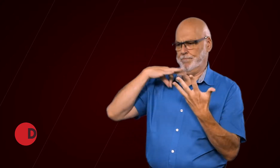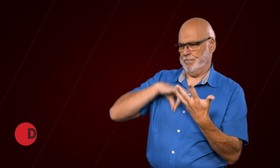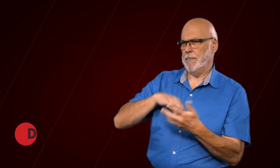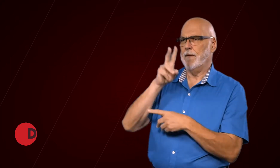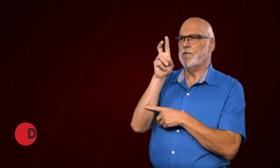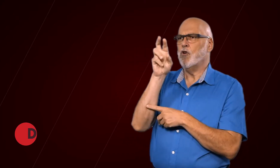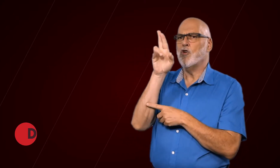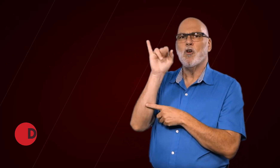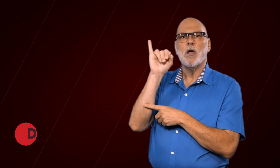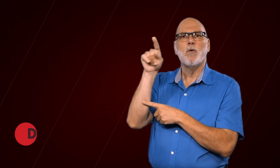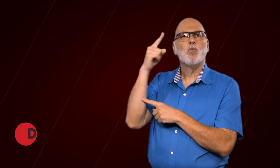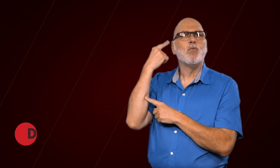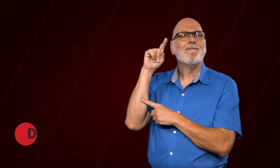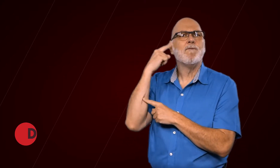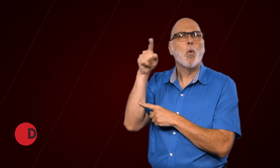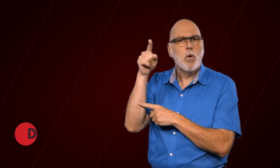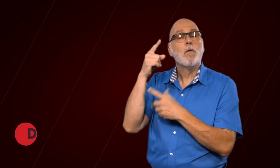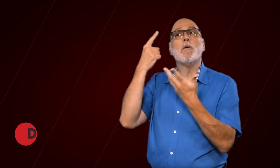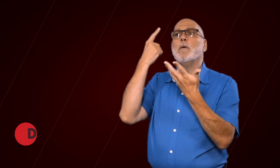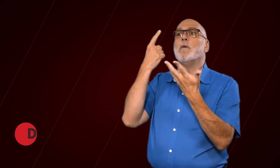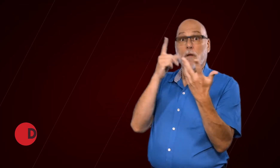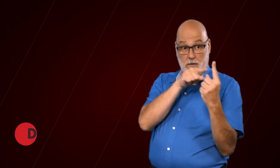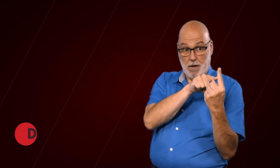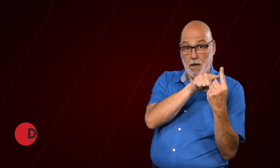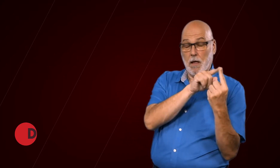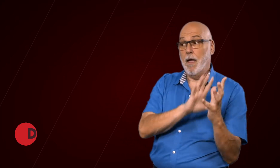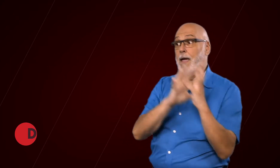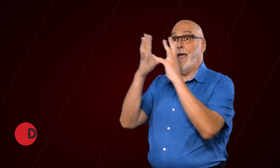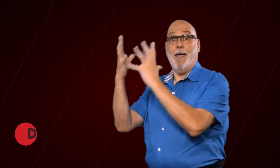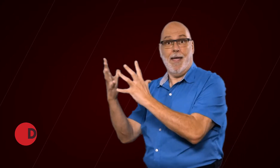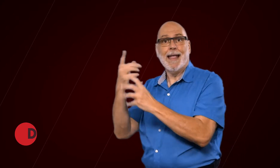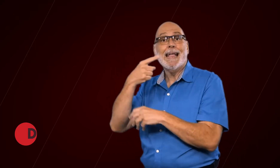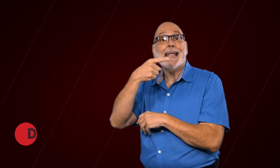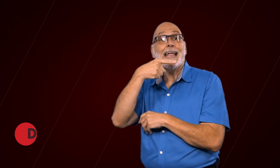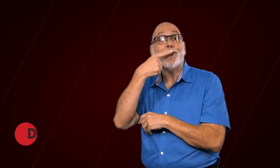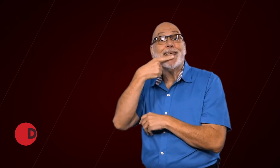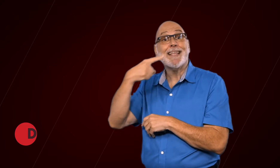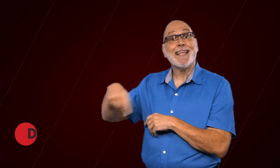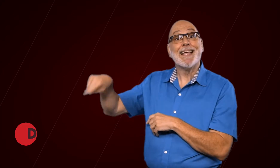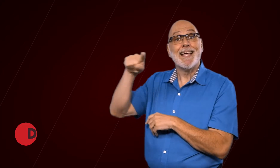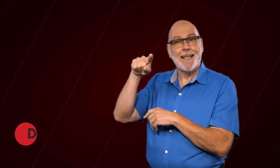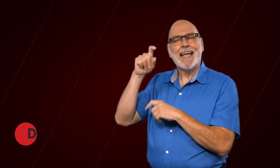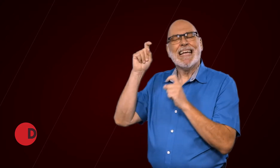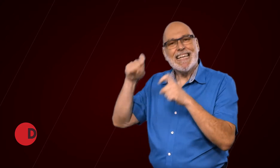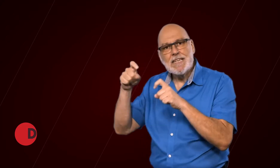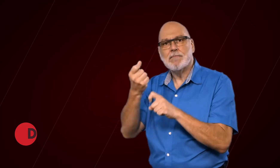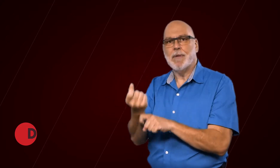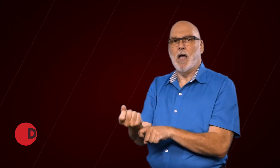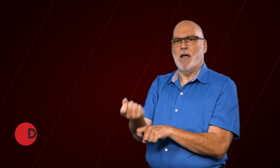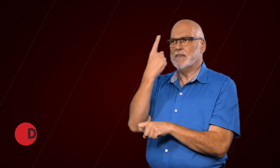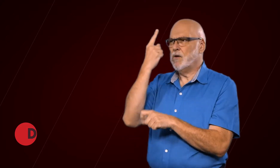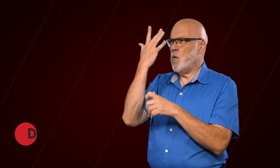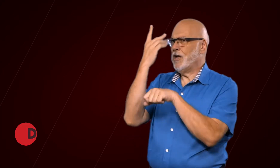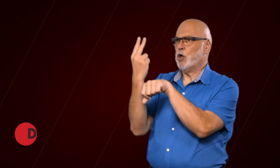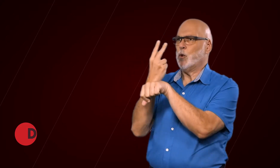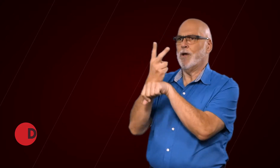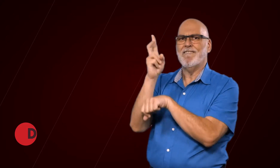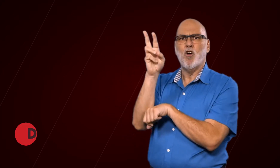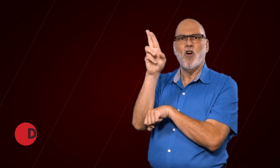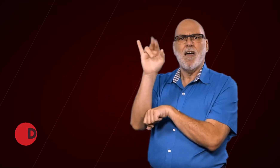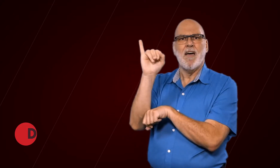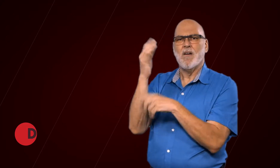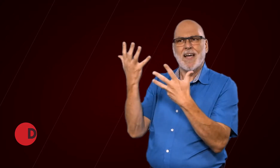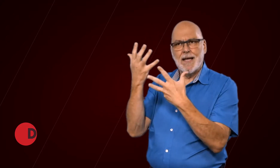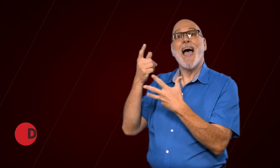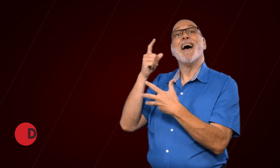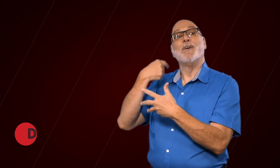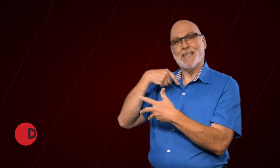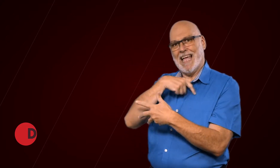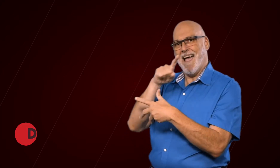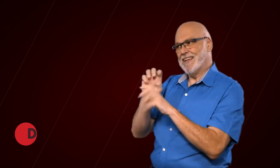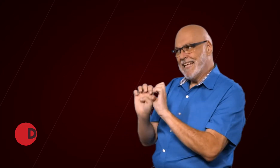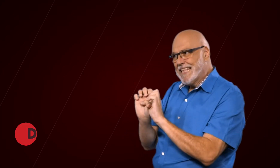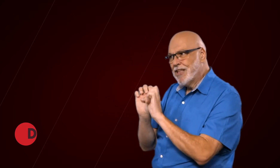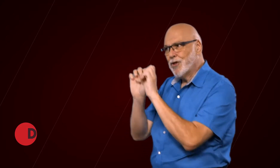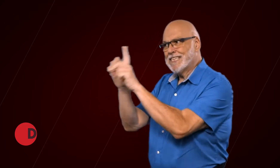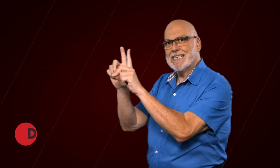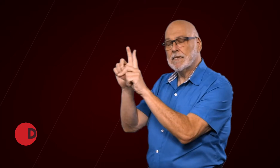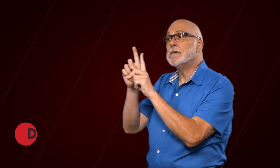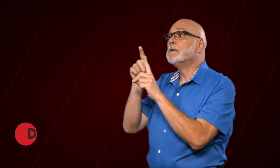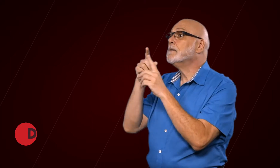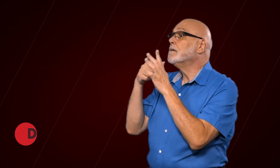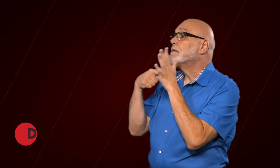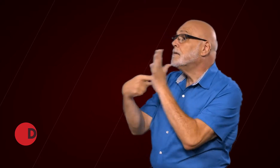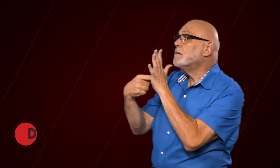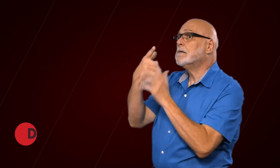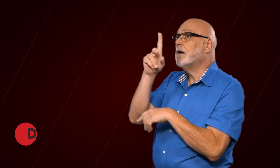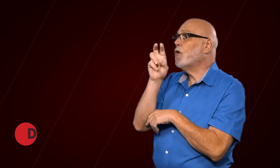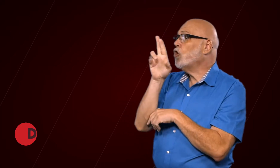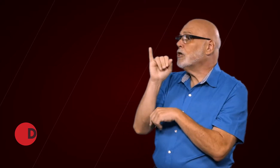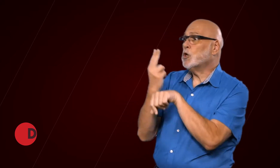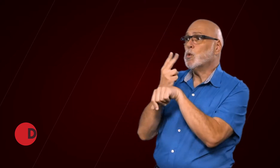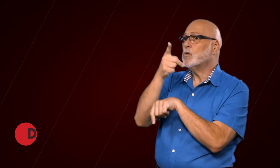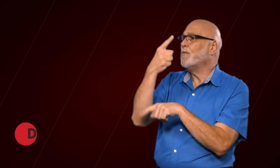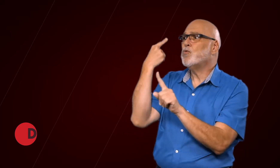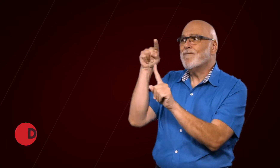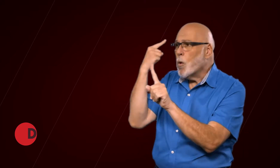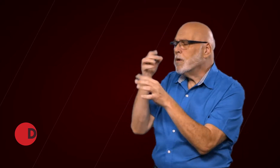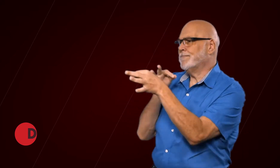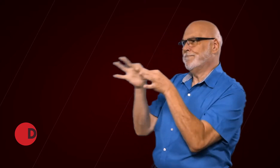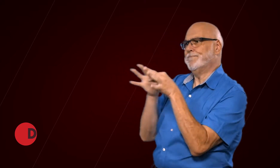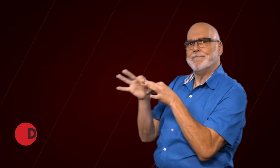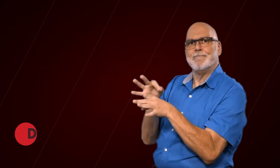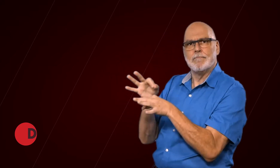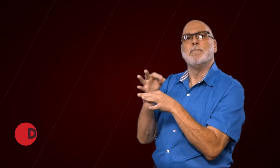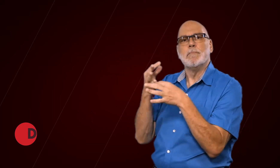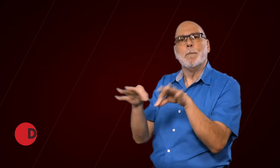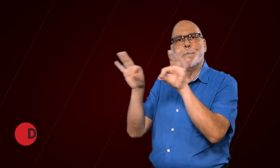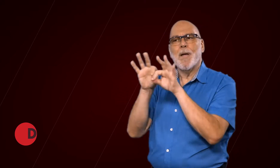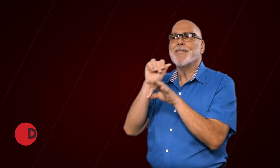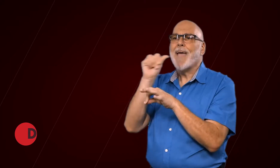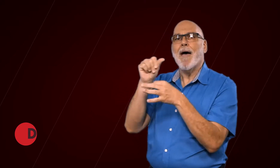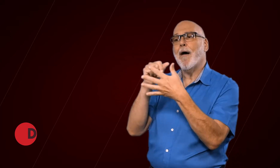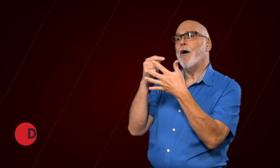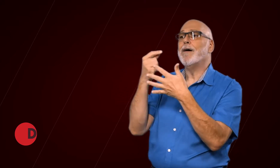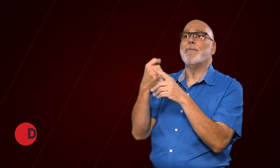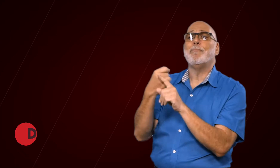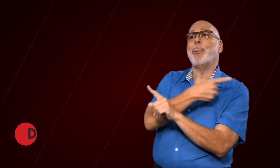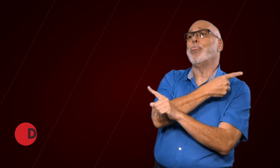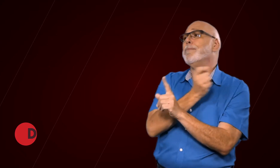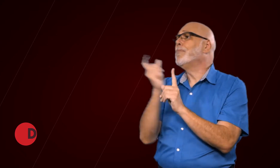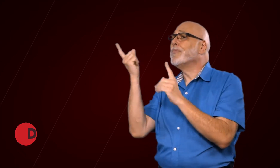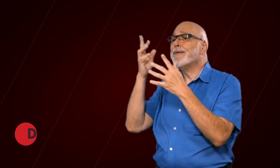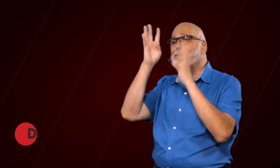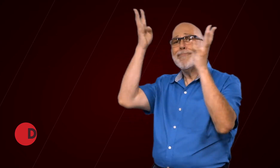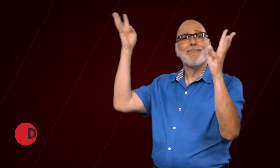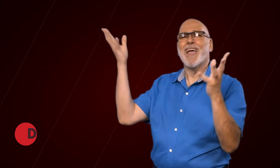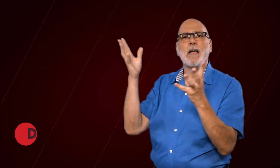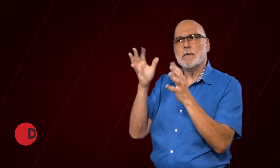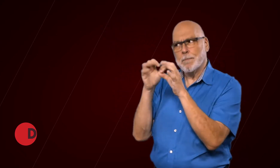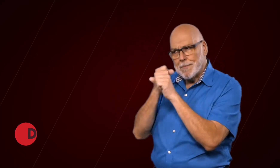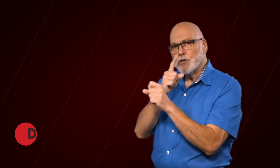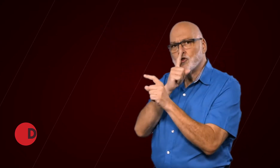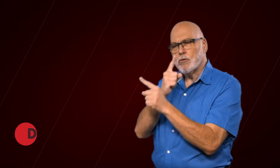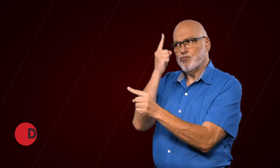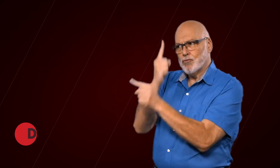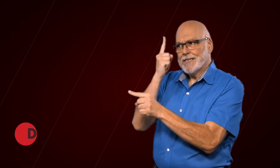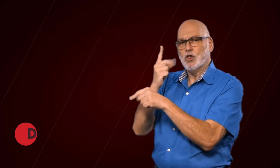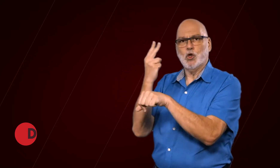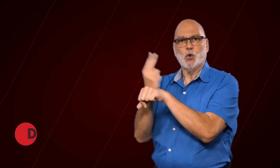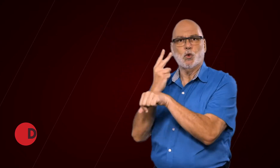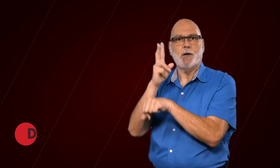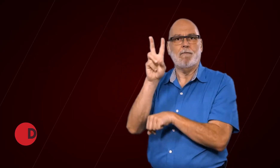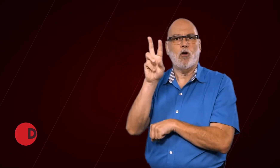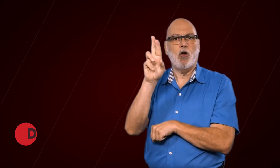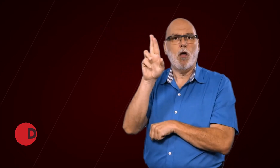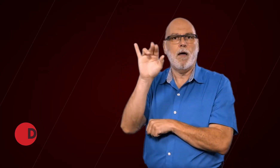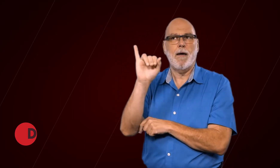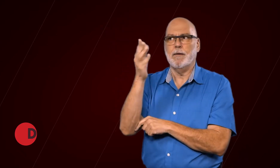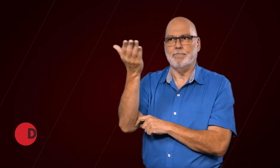of VRI, and both hearing people and hearing agencies need to be educated.